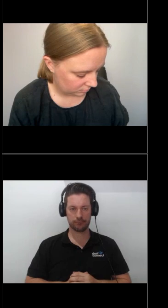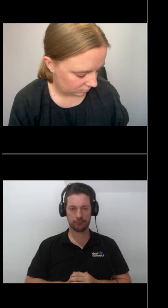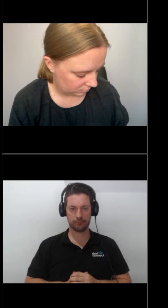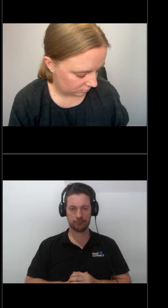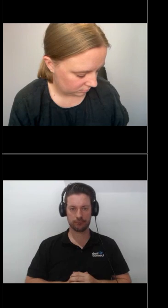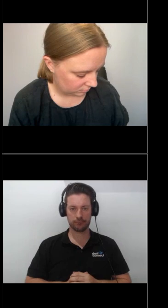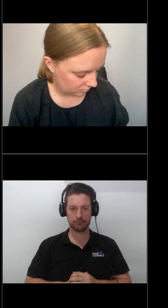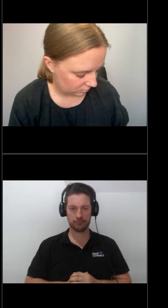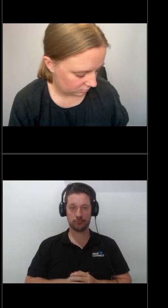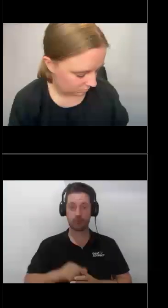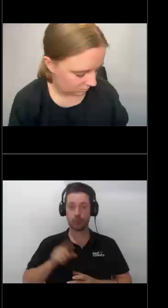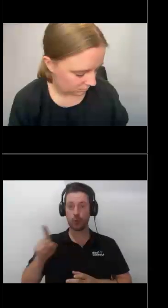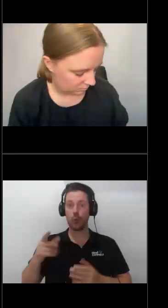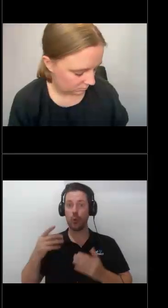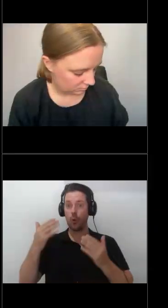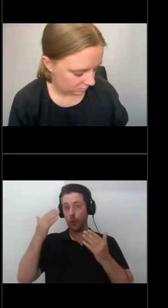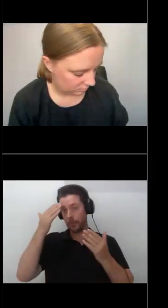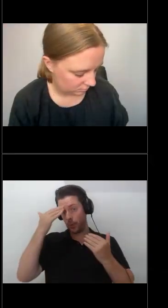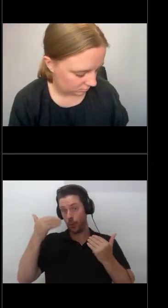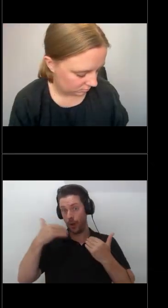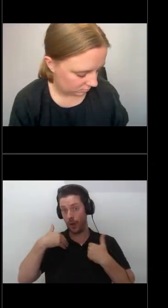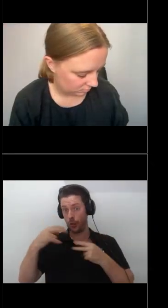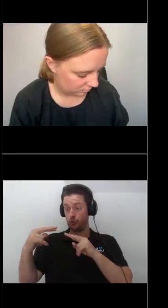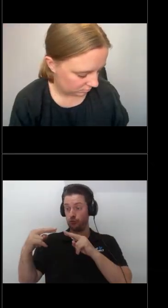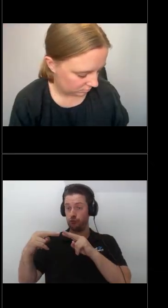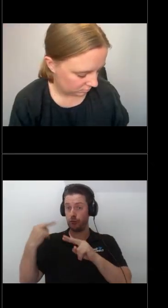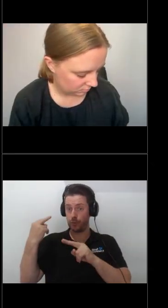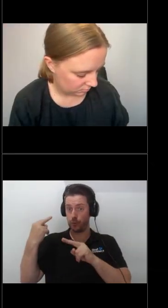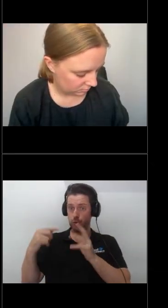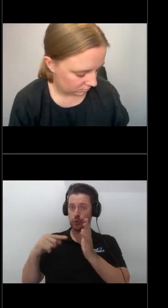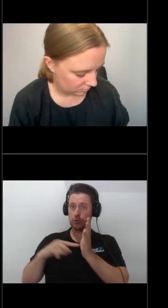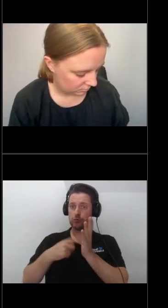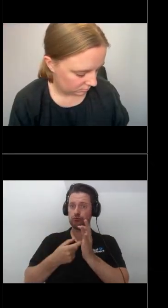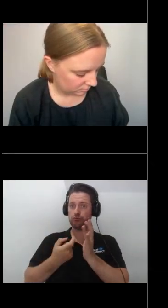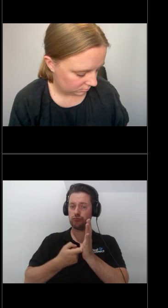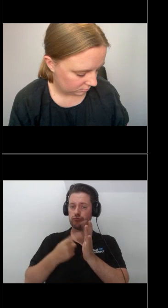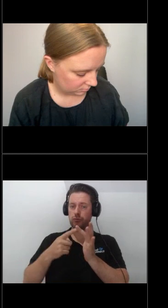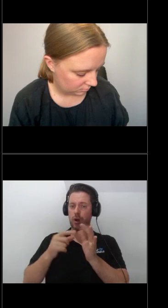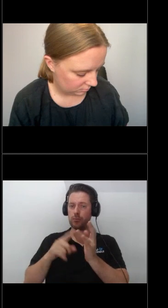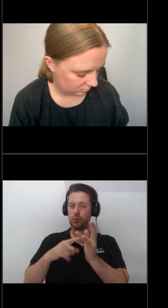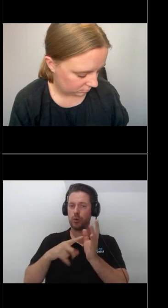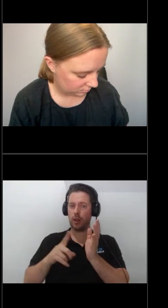from the mental Health Review Tribunal. Now the mental health court will hear